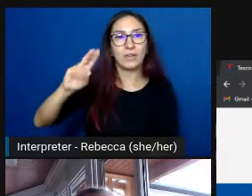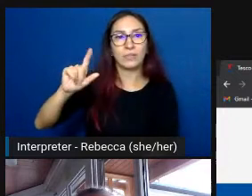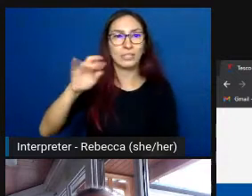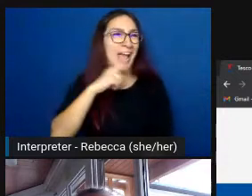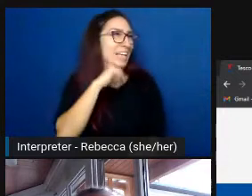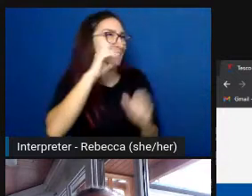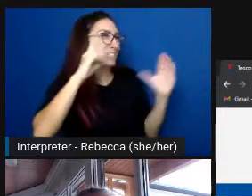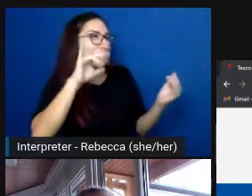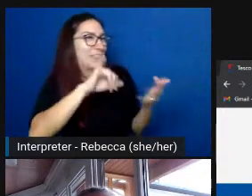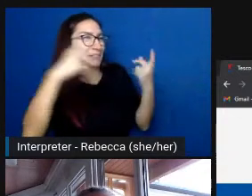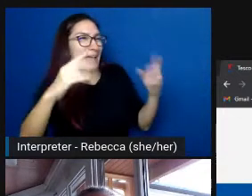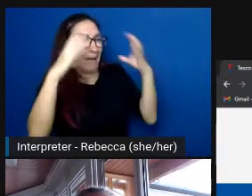[chuckles]